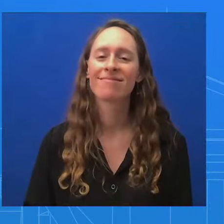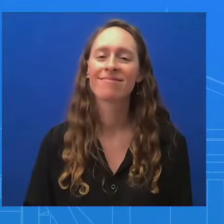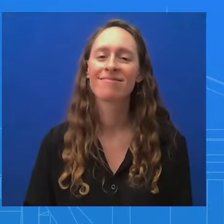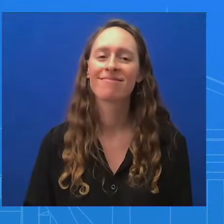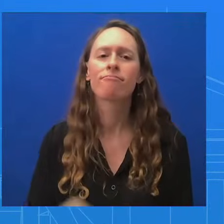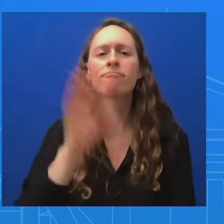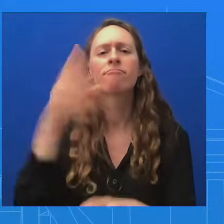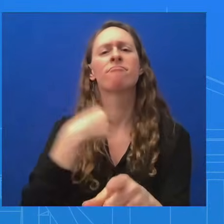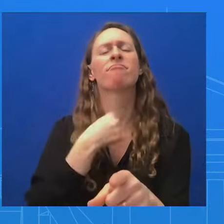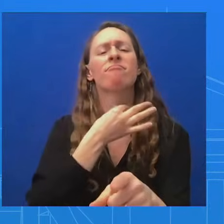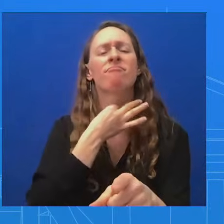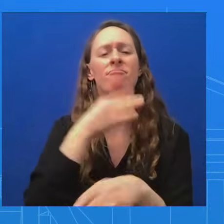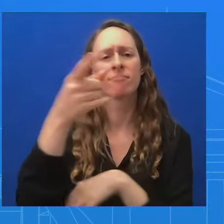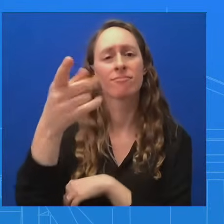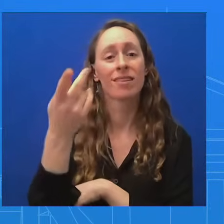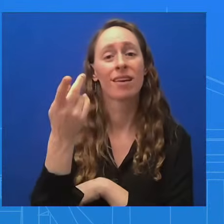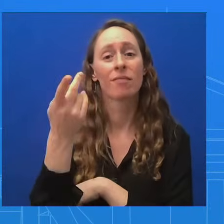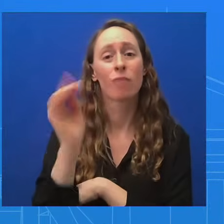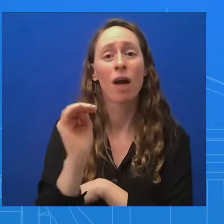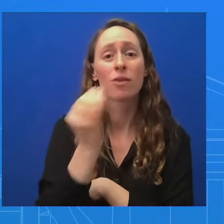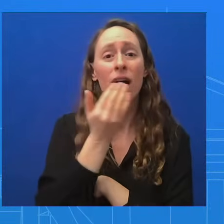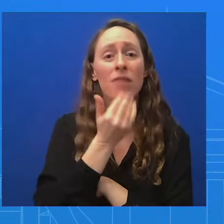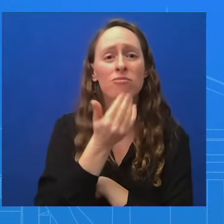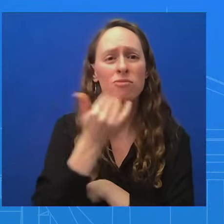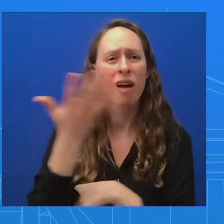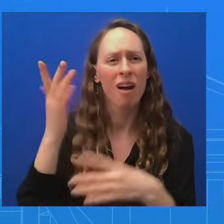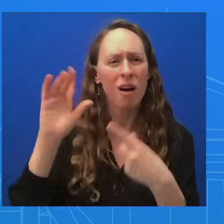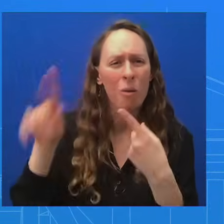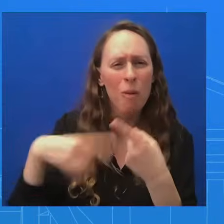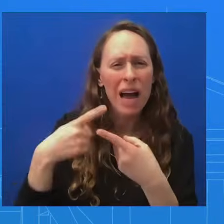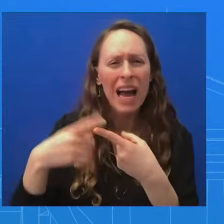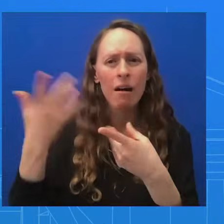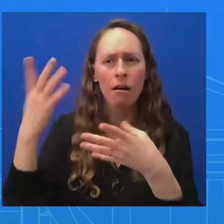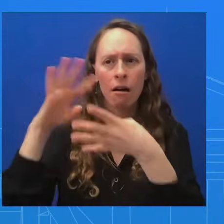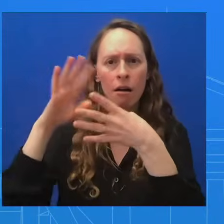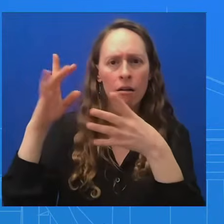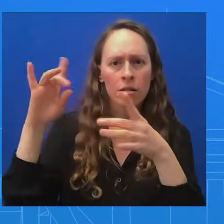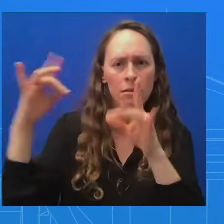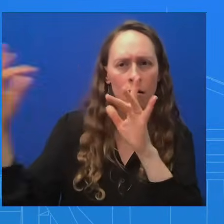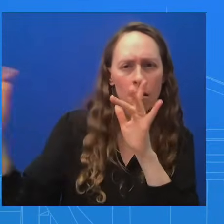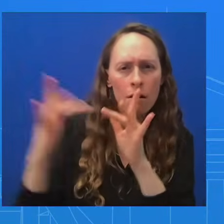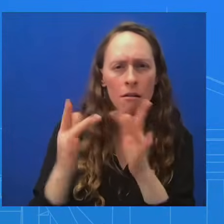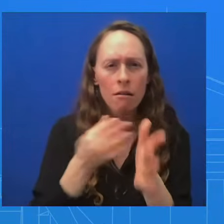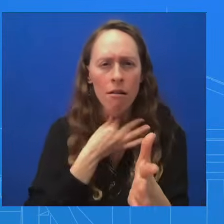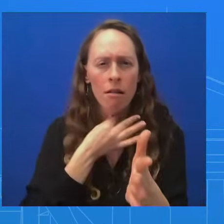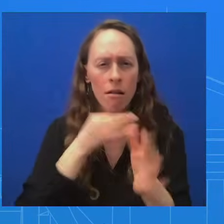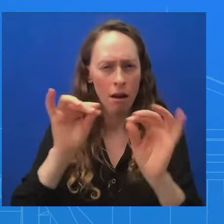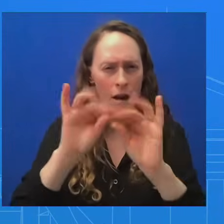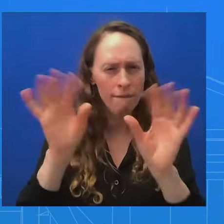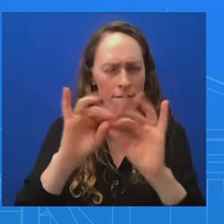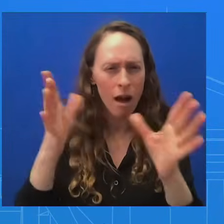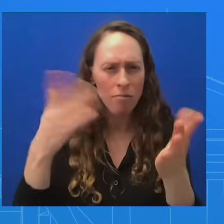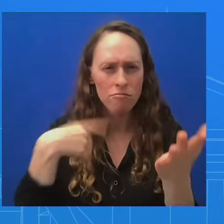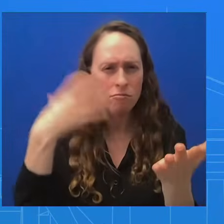And more broadly, is the President, is the administration satisfied with the progress that they're seeing Israel making reaching its objectives in the war?